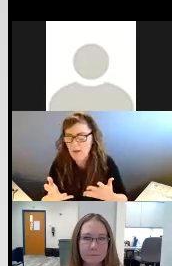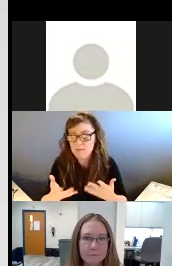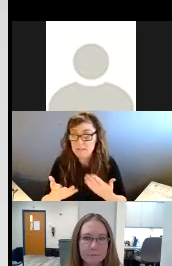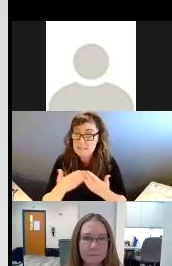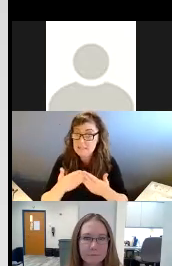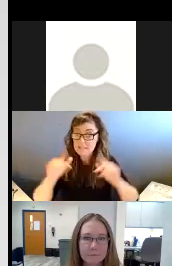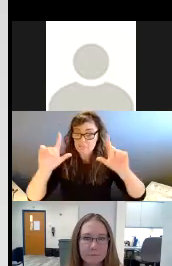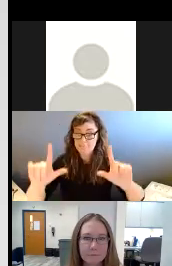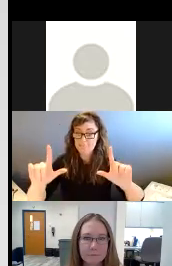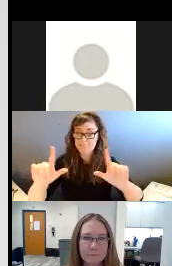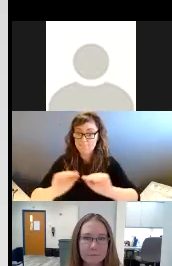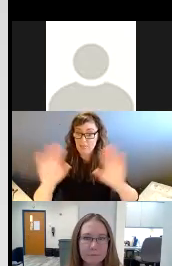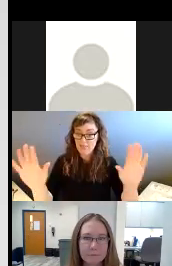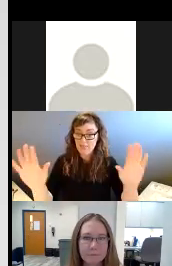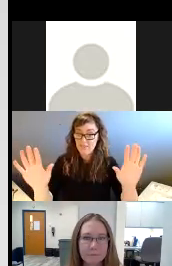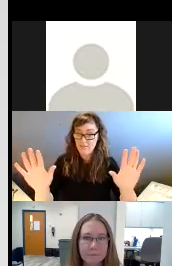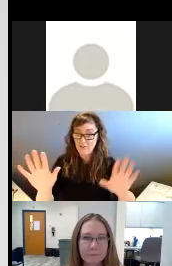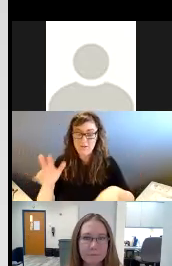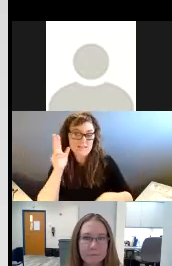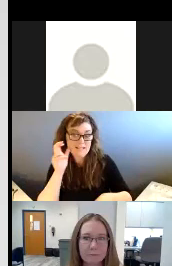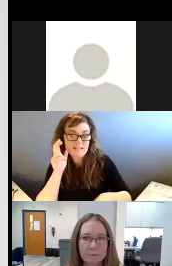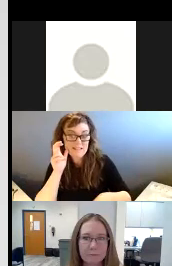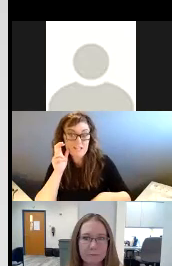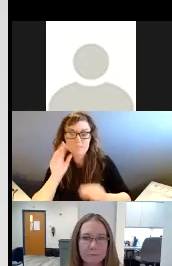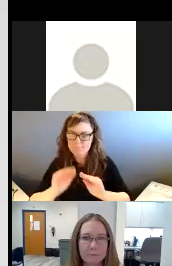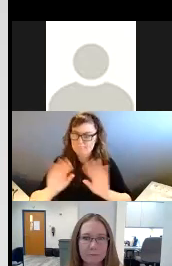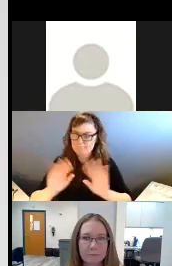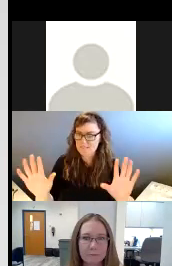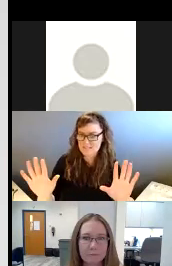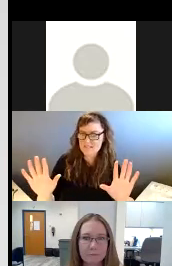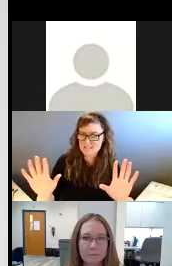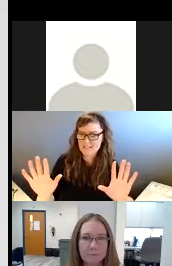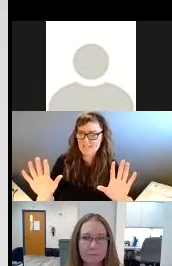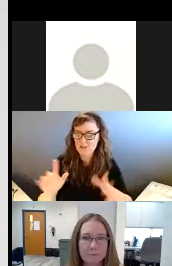MOST OF US HAVE BEEN DOING THIS A LOT IN THIS PAST